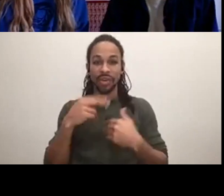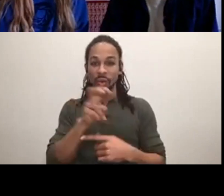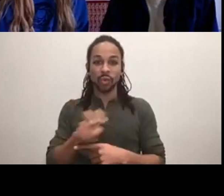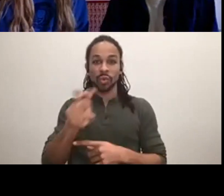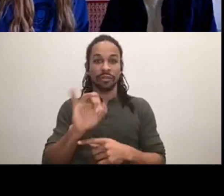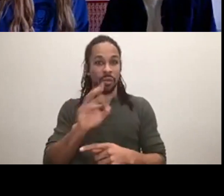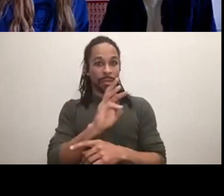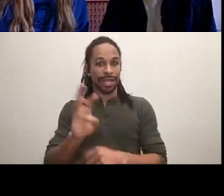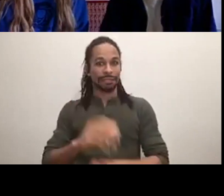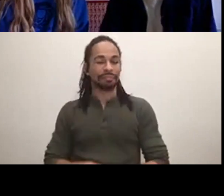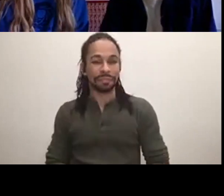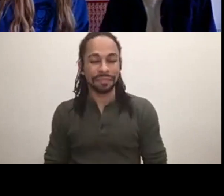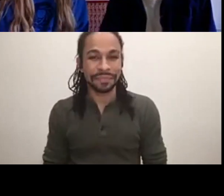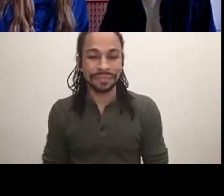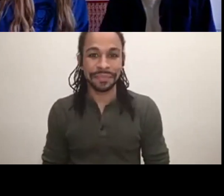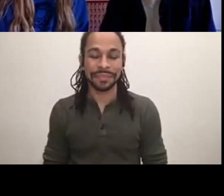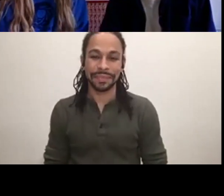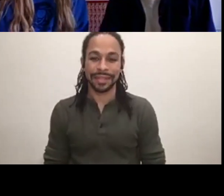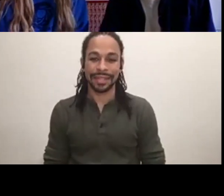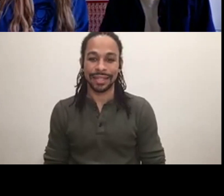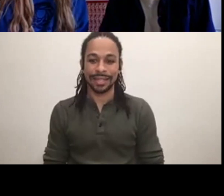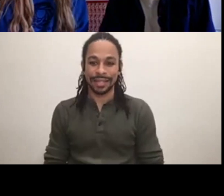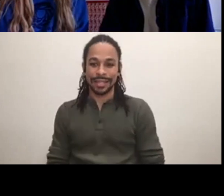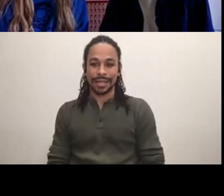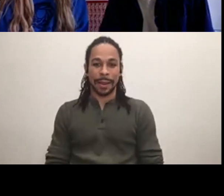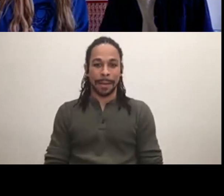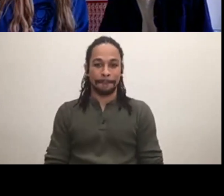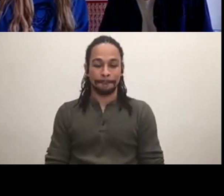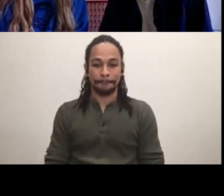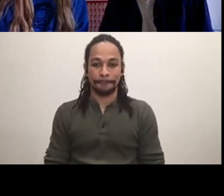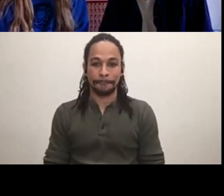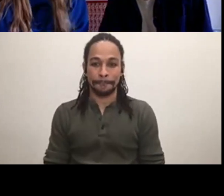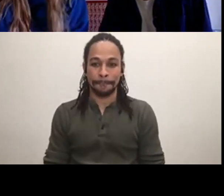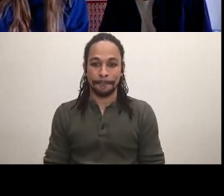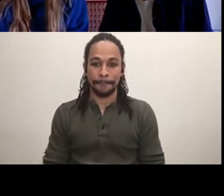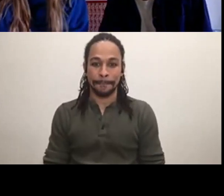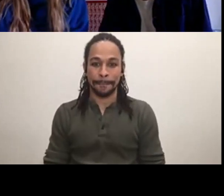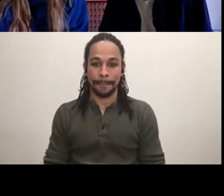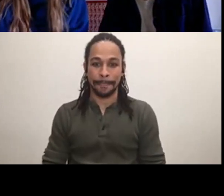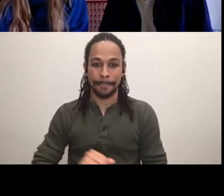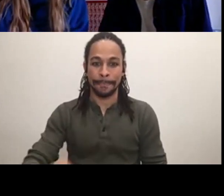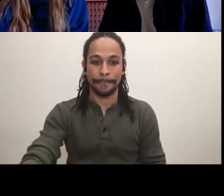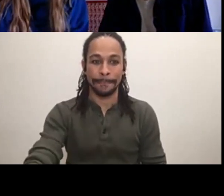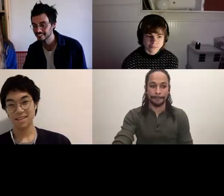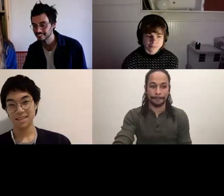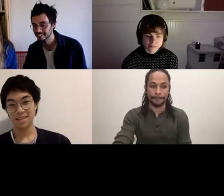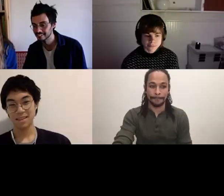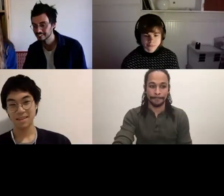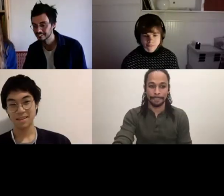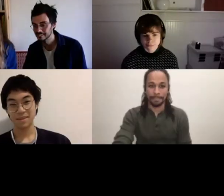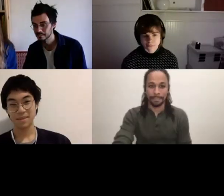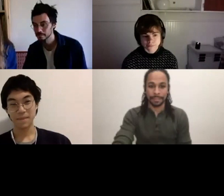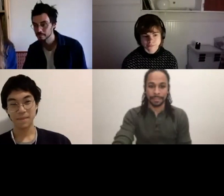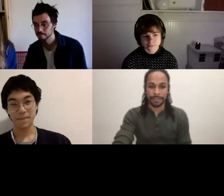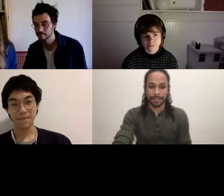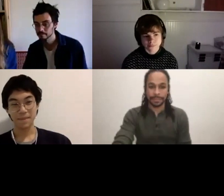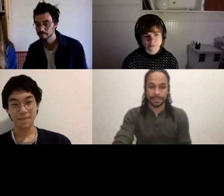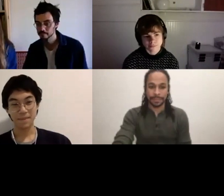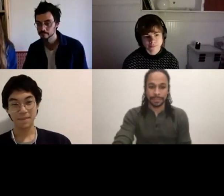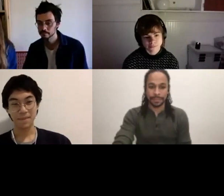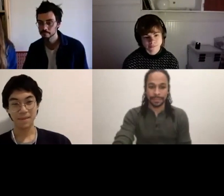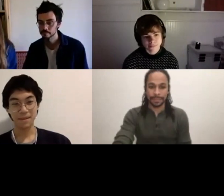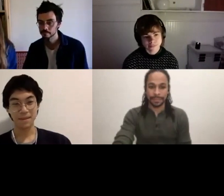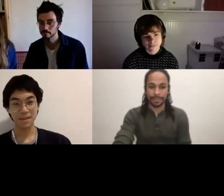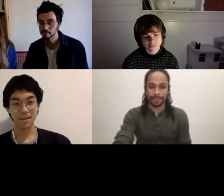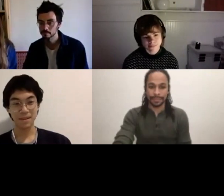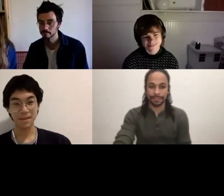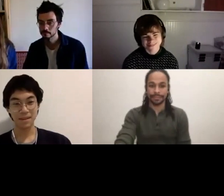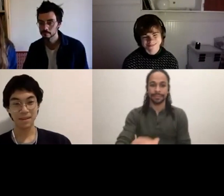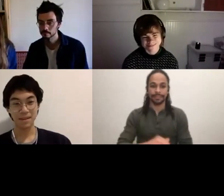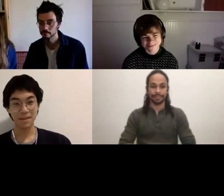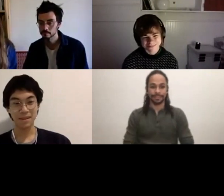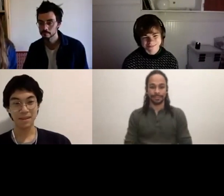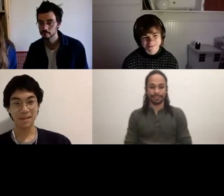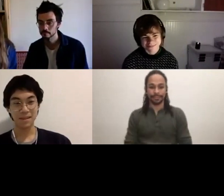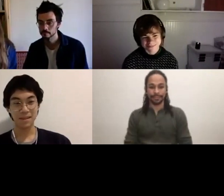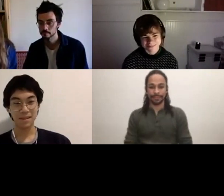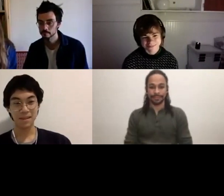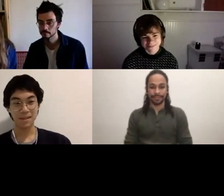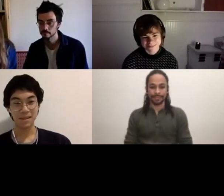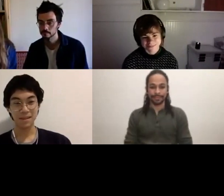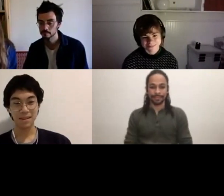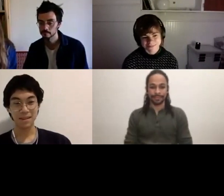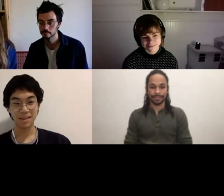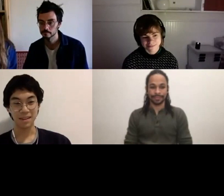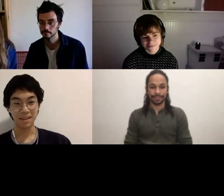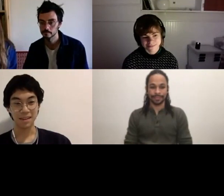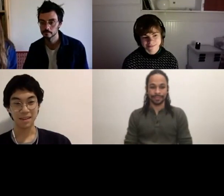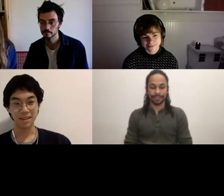Yay! Thank you, Laurel and Taichi! >> So great.